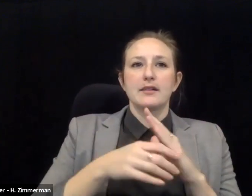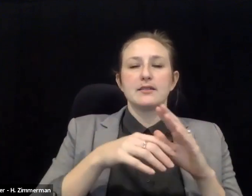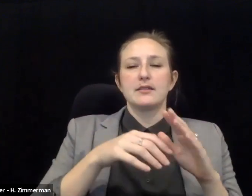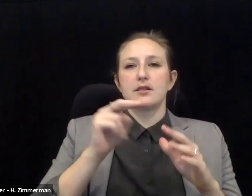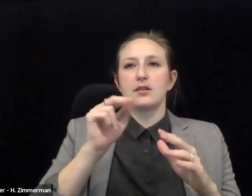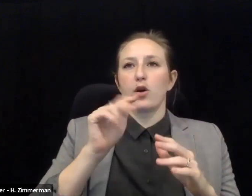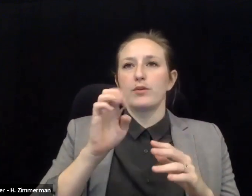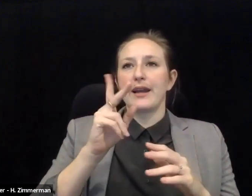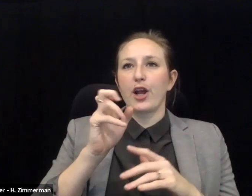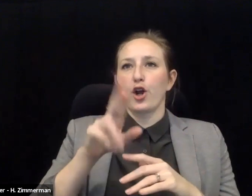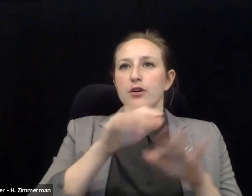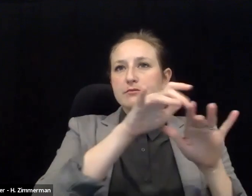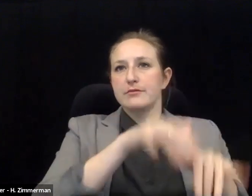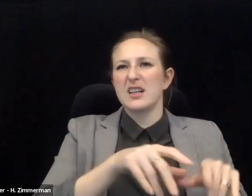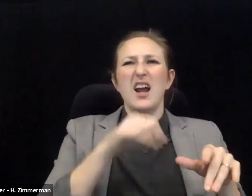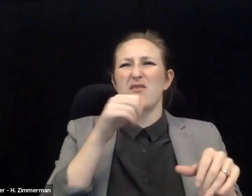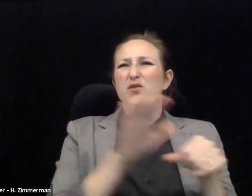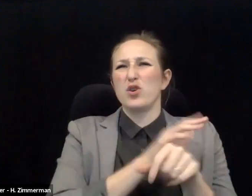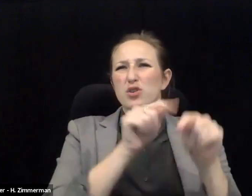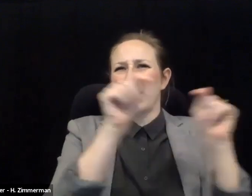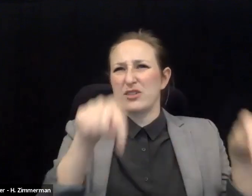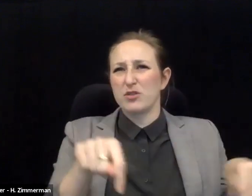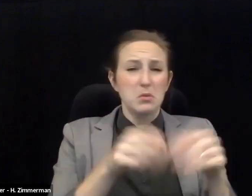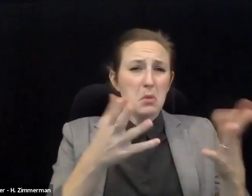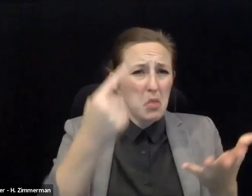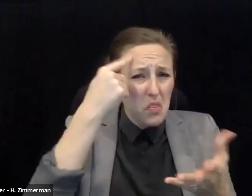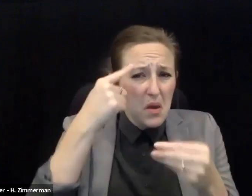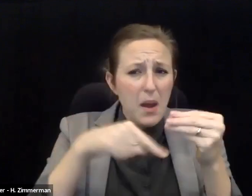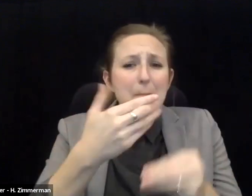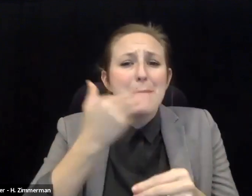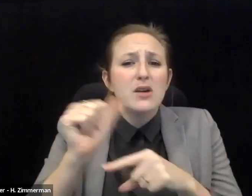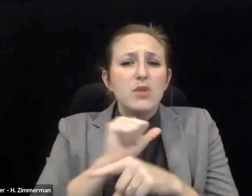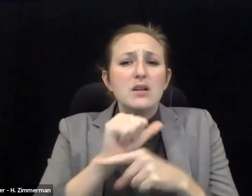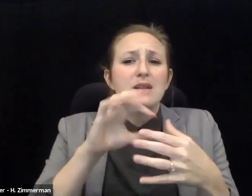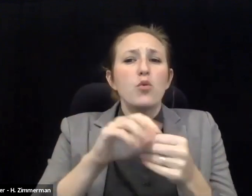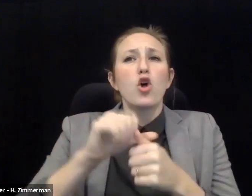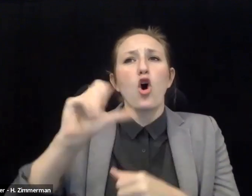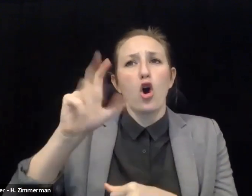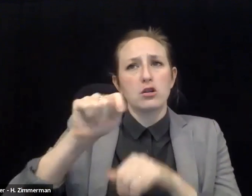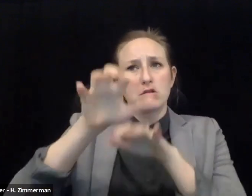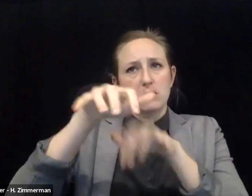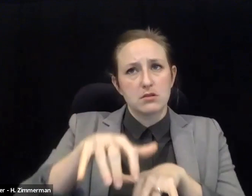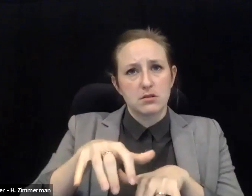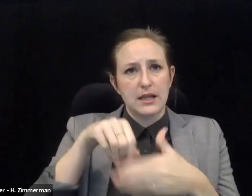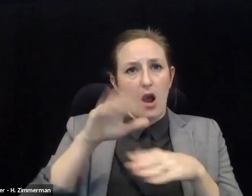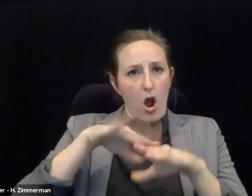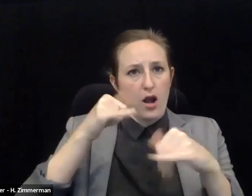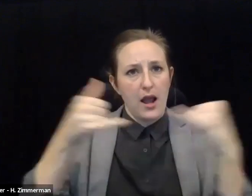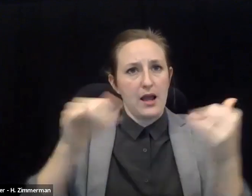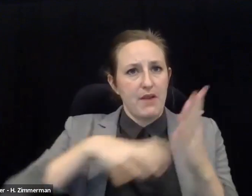actually a full transcription, but maybe you could offer your thoughts about best practices for CART in in virtual environments.